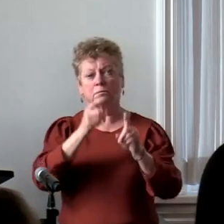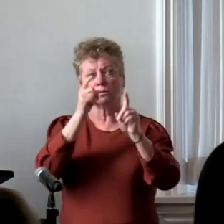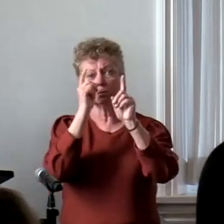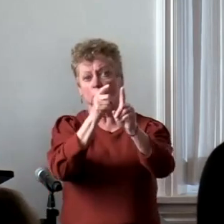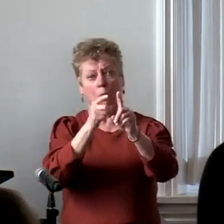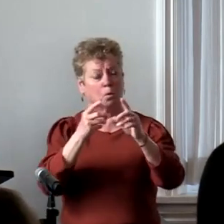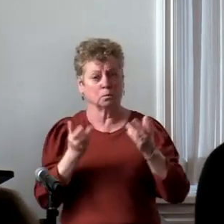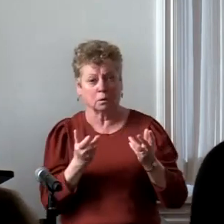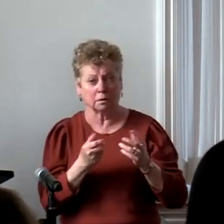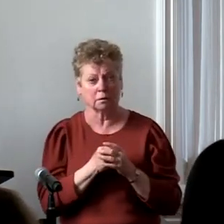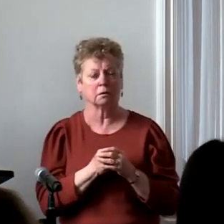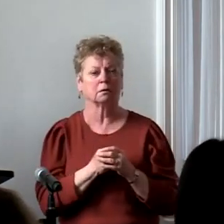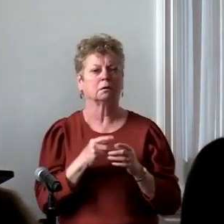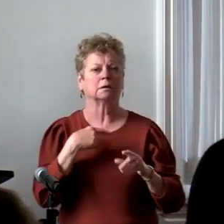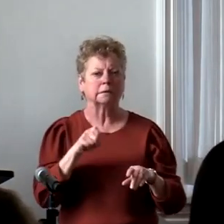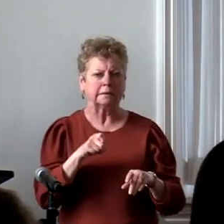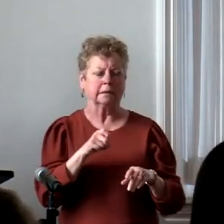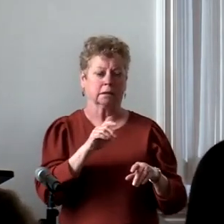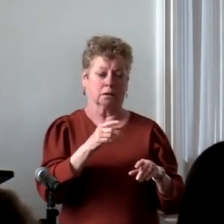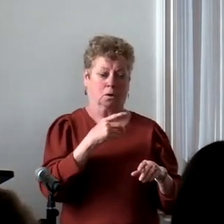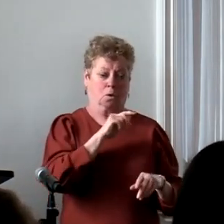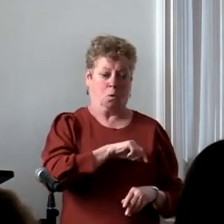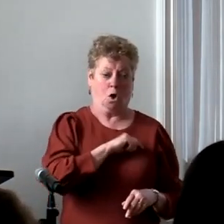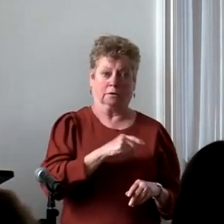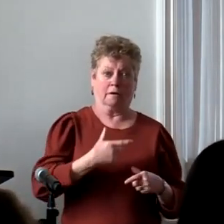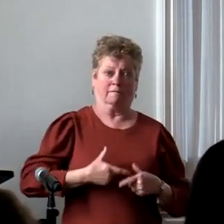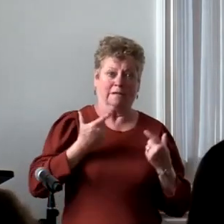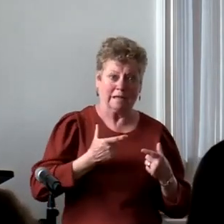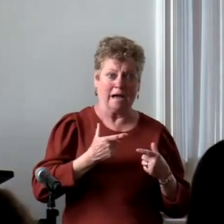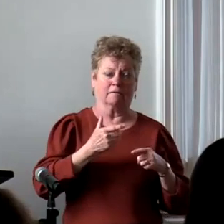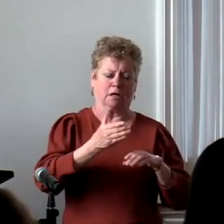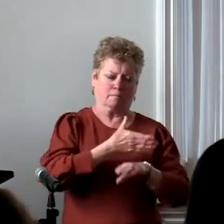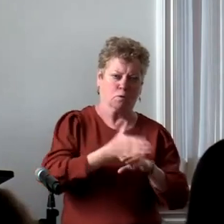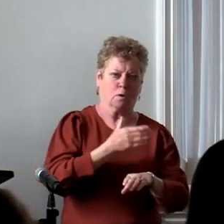for improving quality of life for everyone.